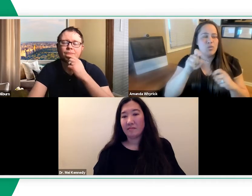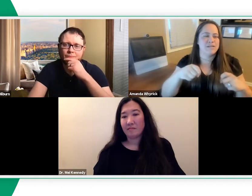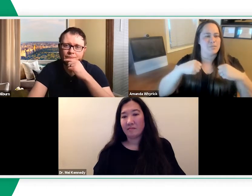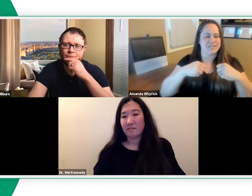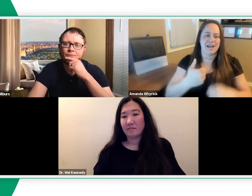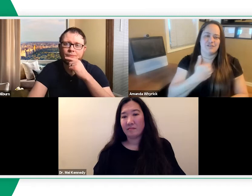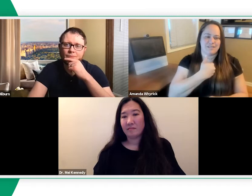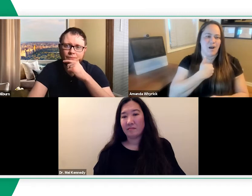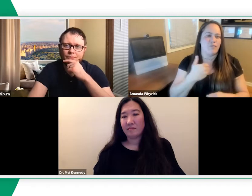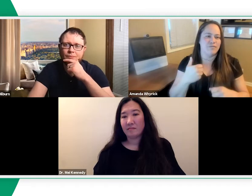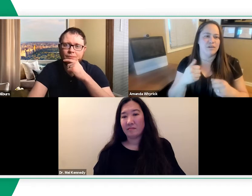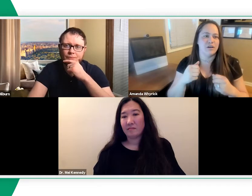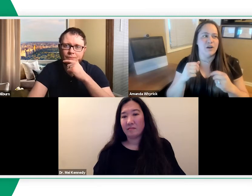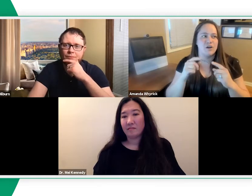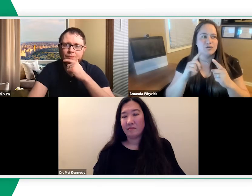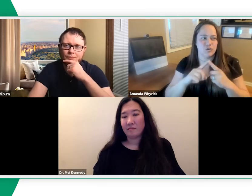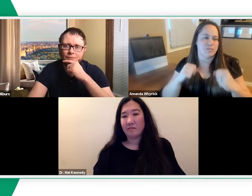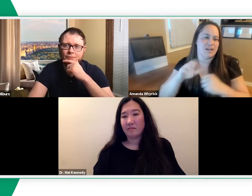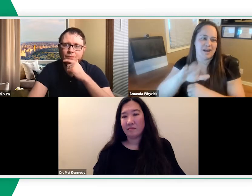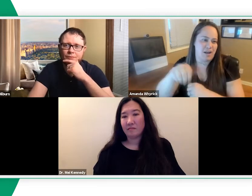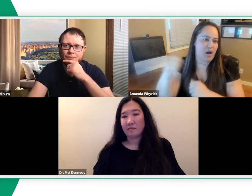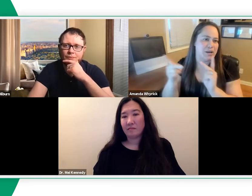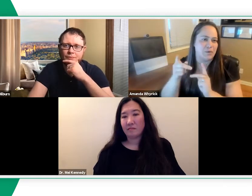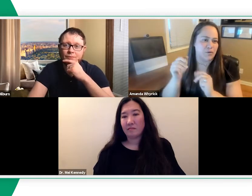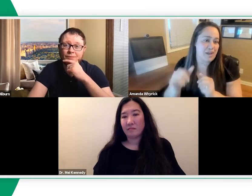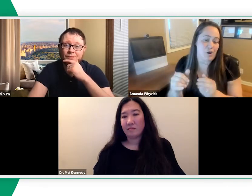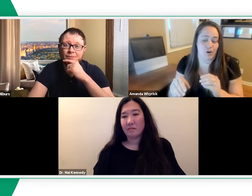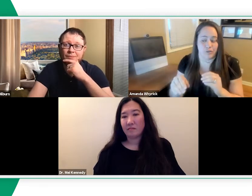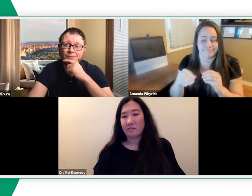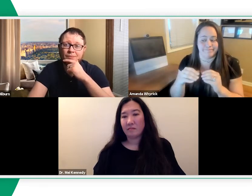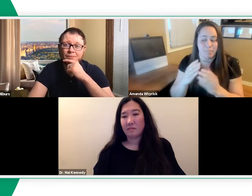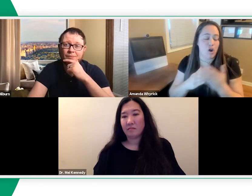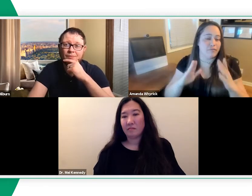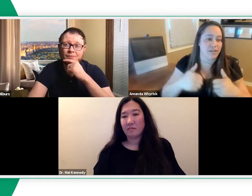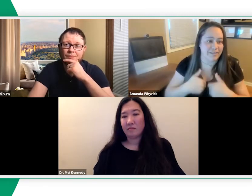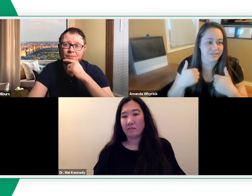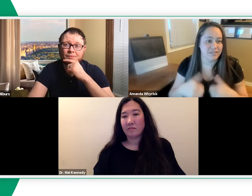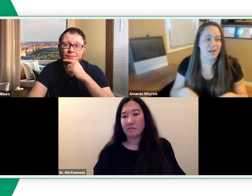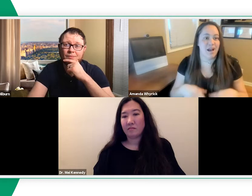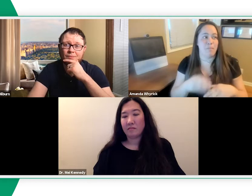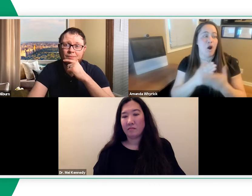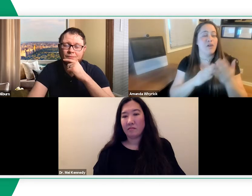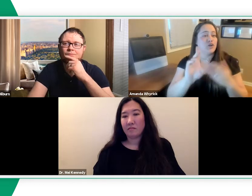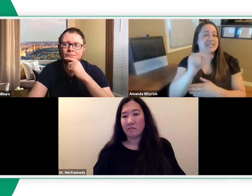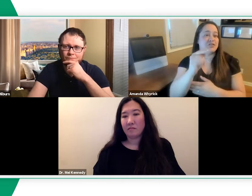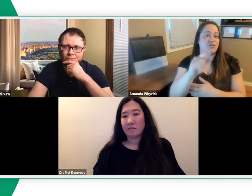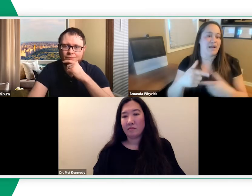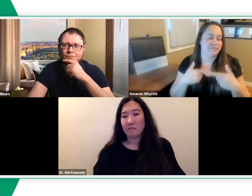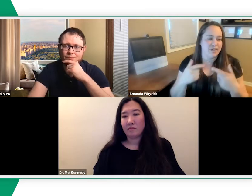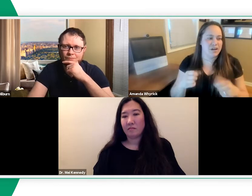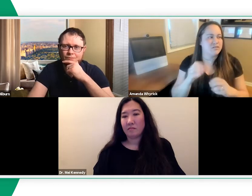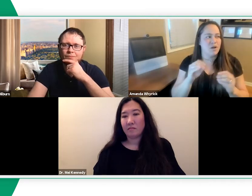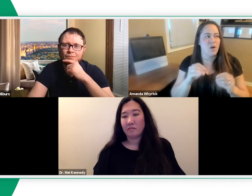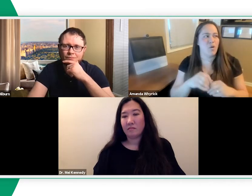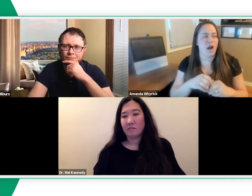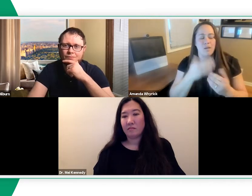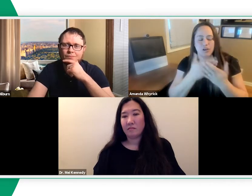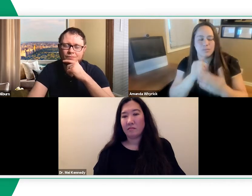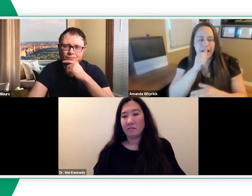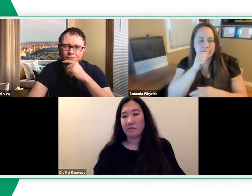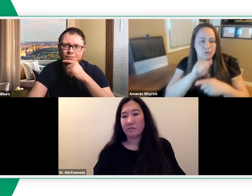You need to protect yourself to protect other people that are part of your life, part of